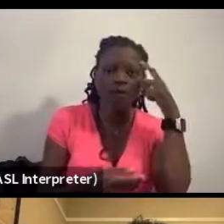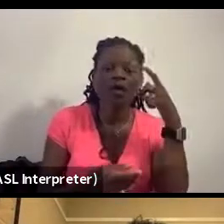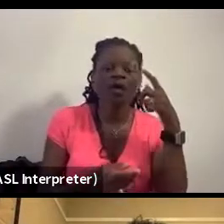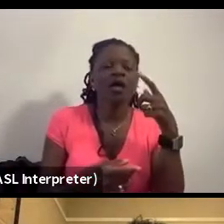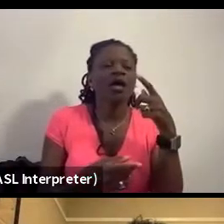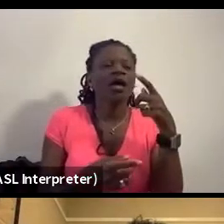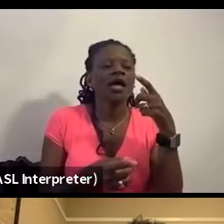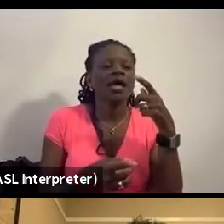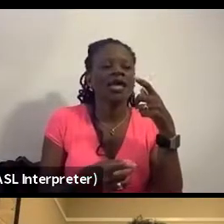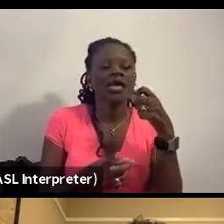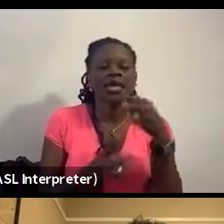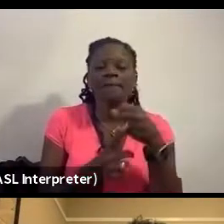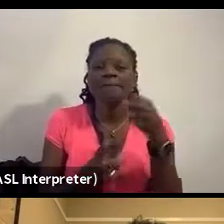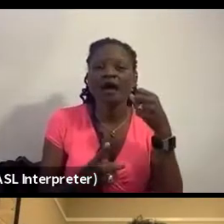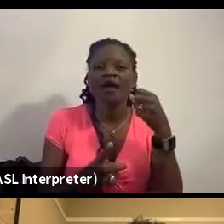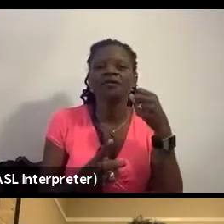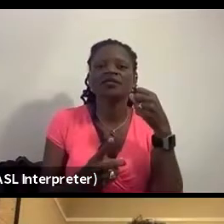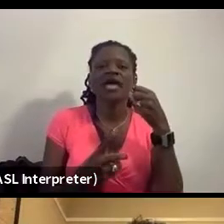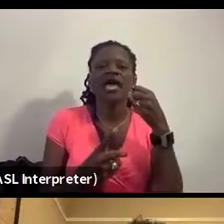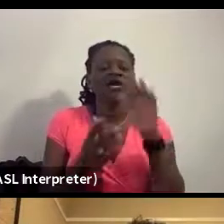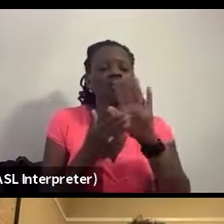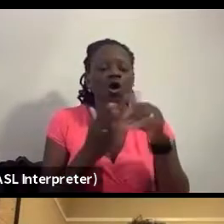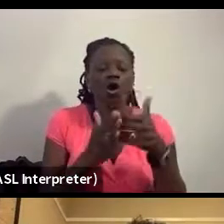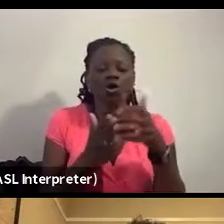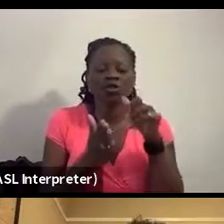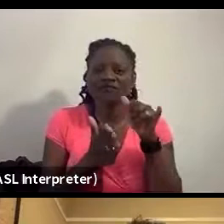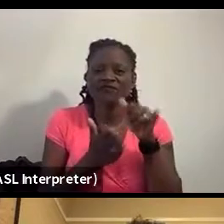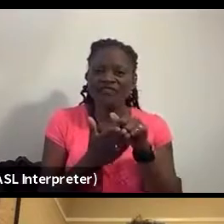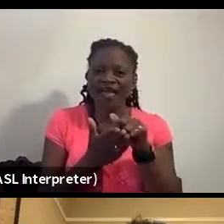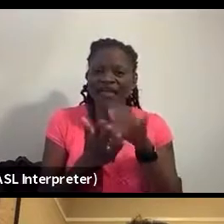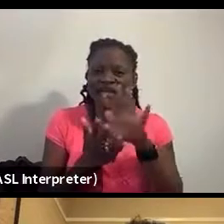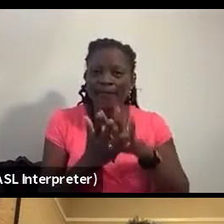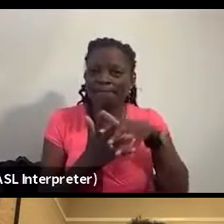So all of that embedded creates a much more complex situation when it when we